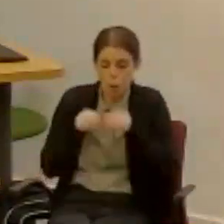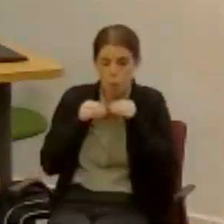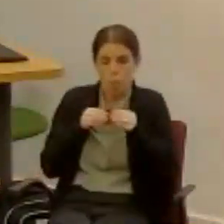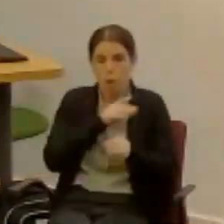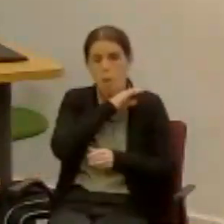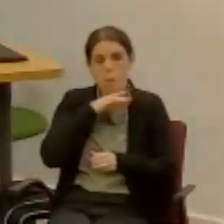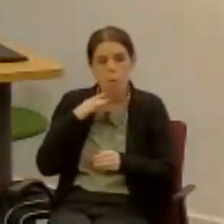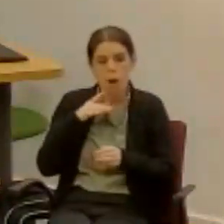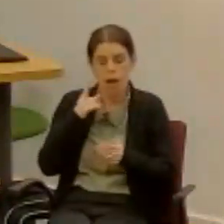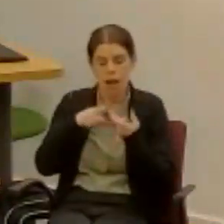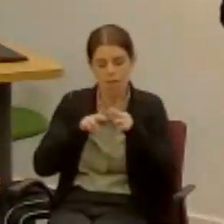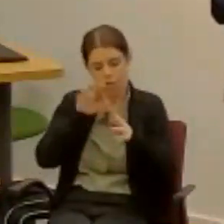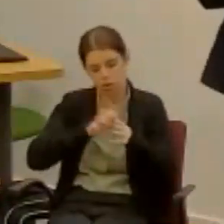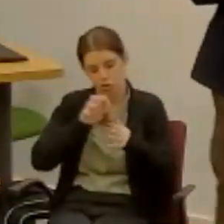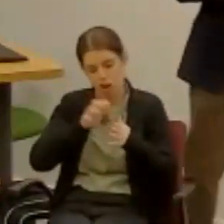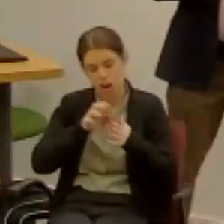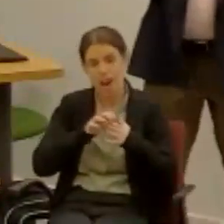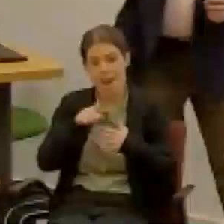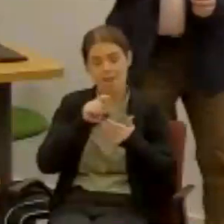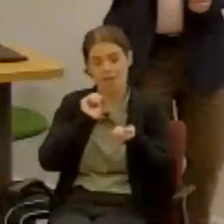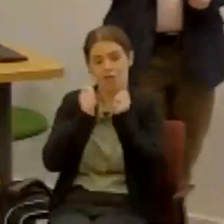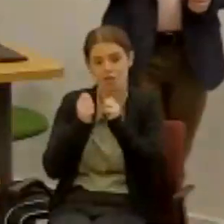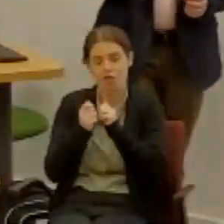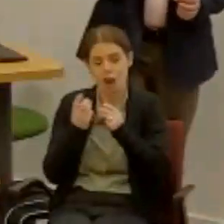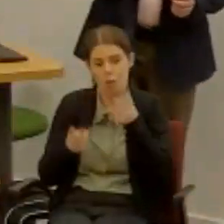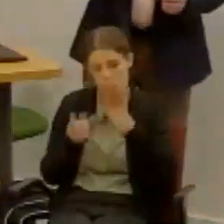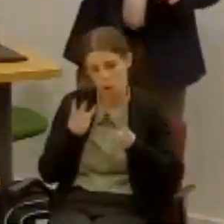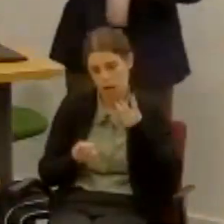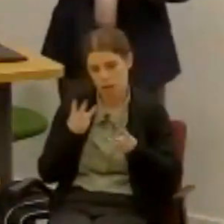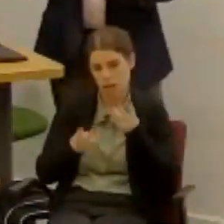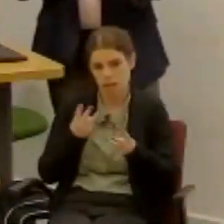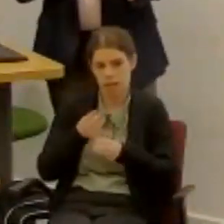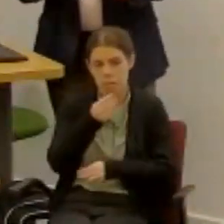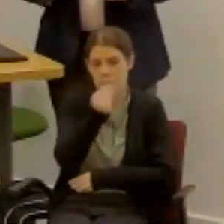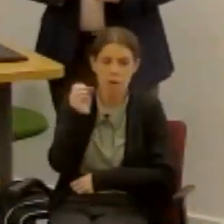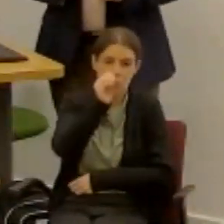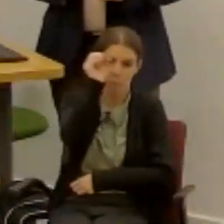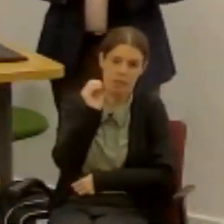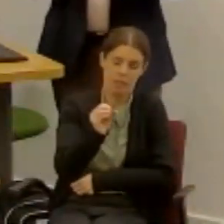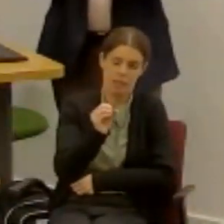got wet and scuffed up, and it did change its weight marginally a few percent, but the